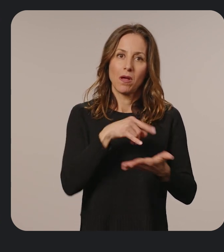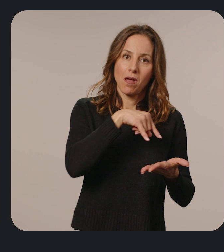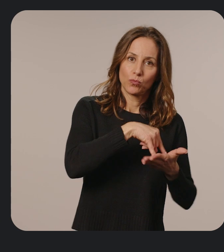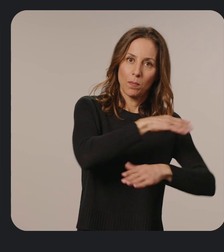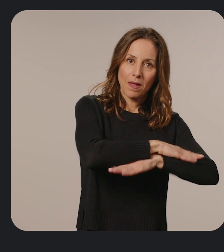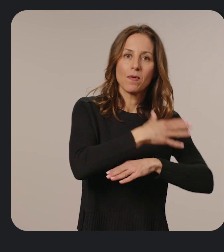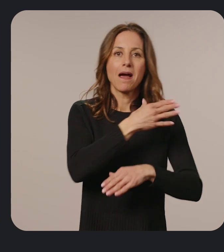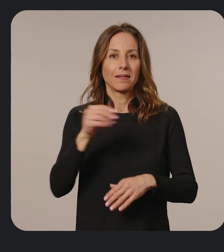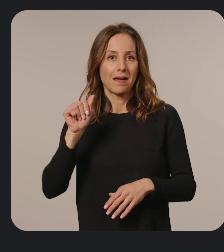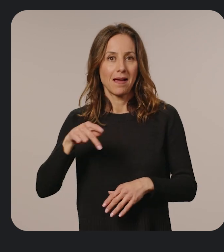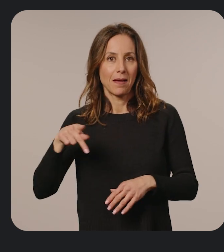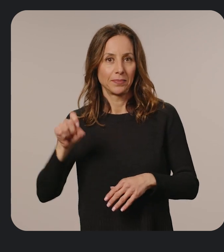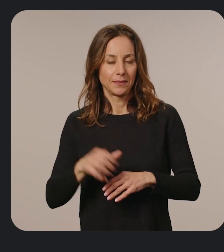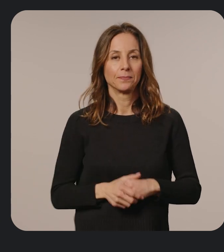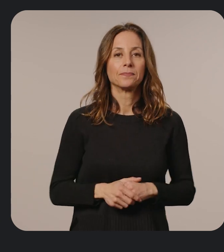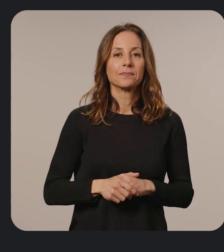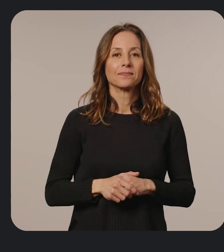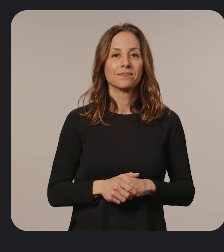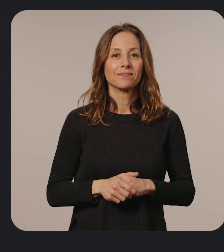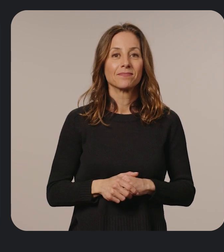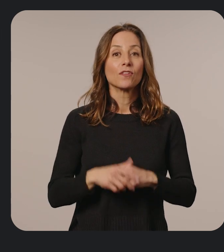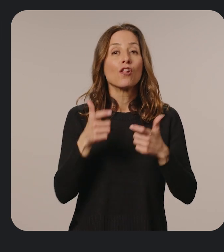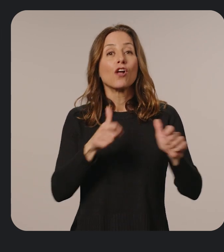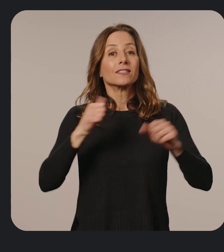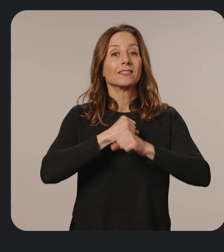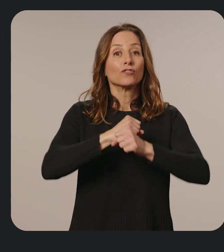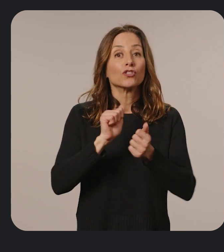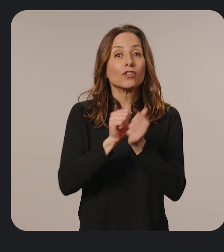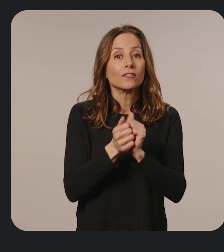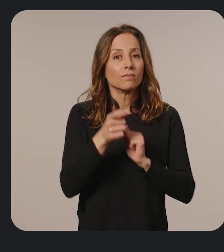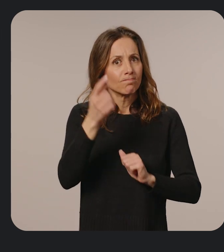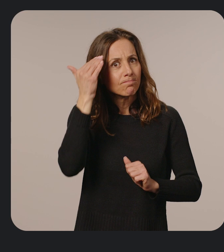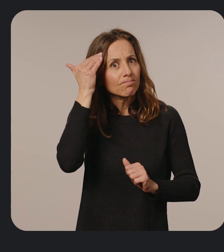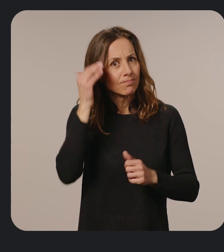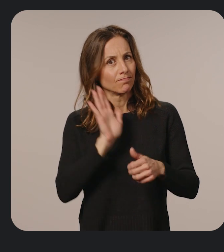between the Android platform and apps. The largest security changes you need to be aware